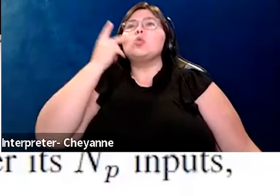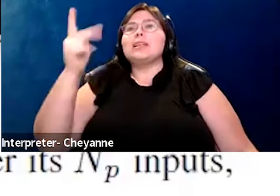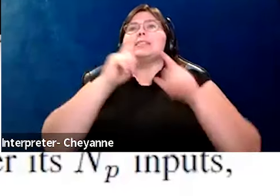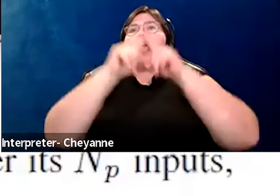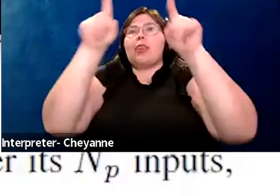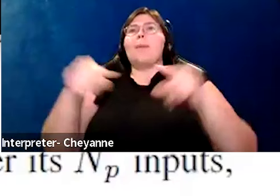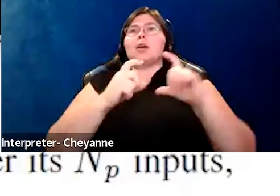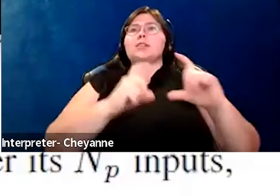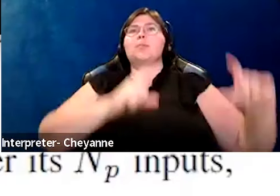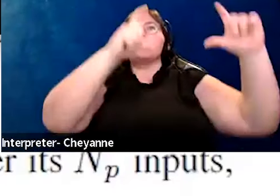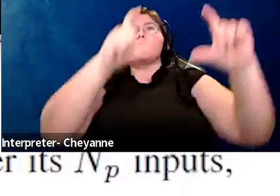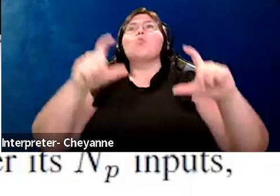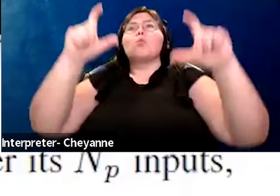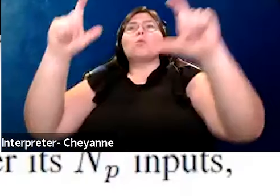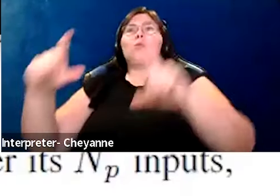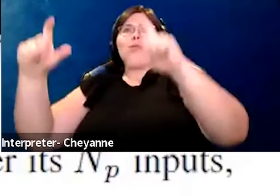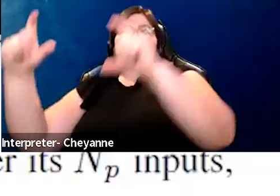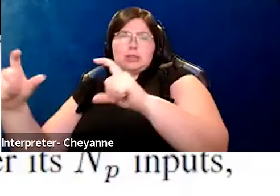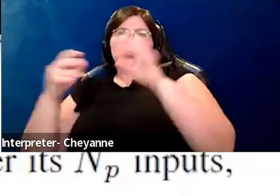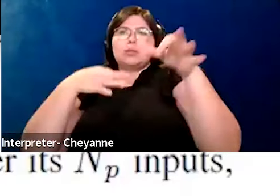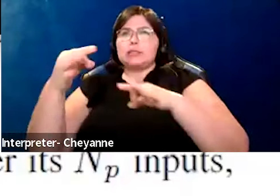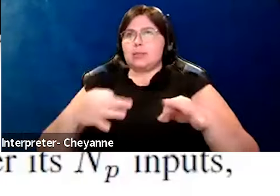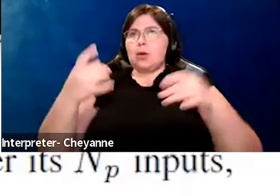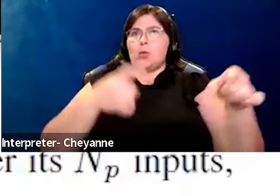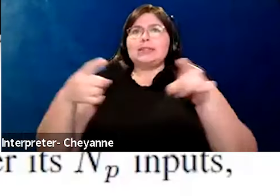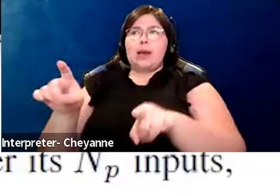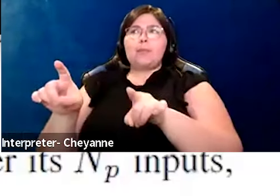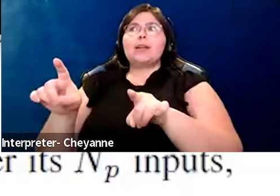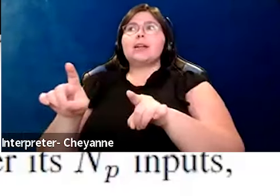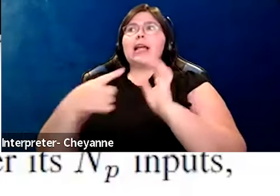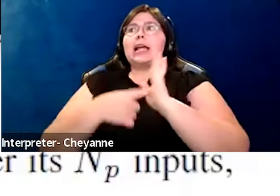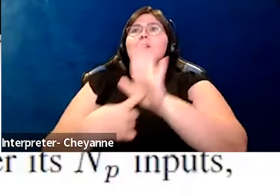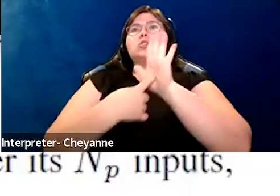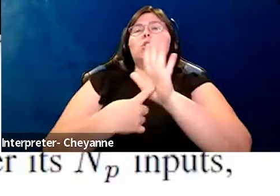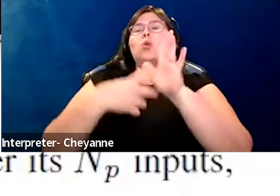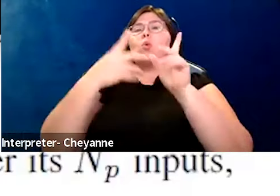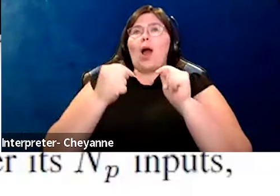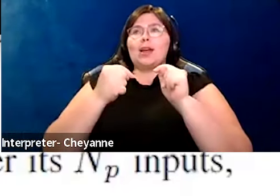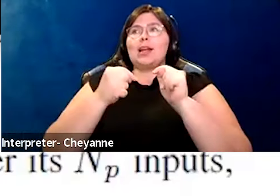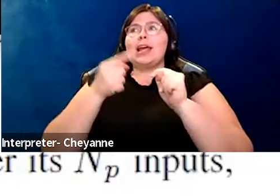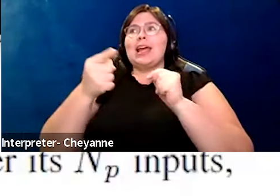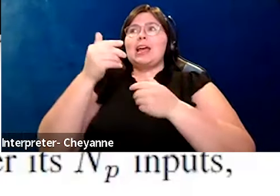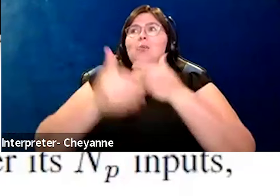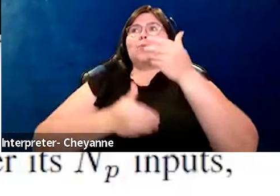which are very helpful. Which show you that it proceeds in a visual layout